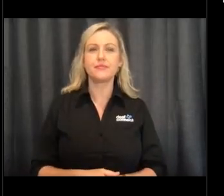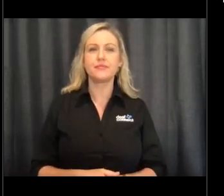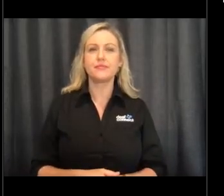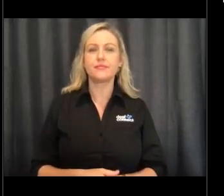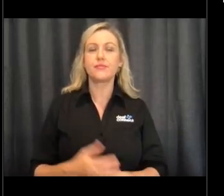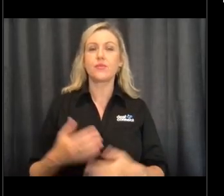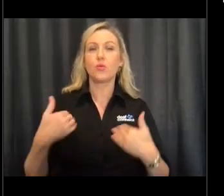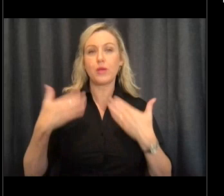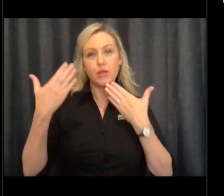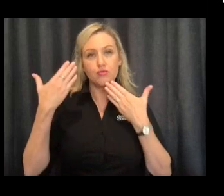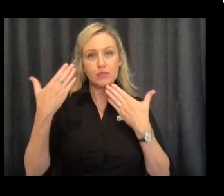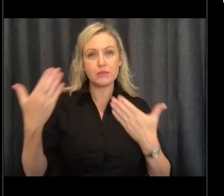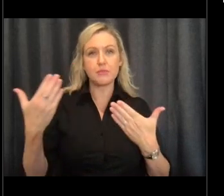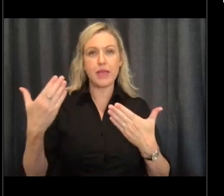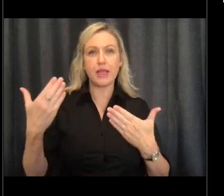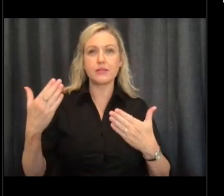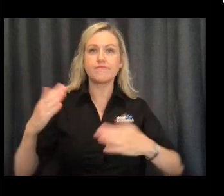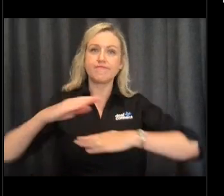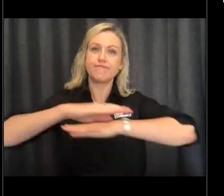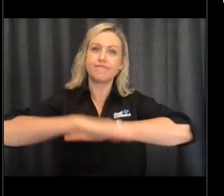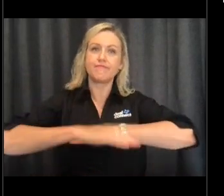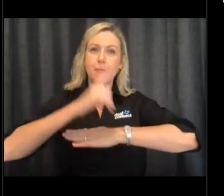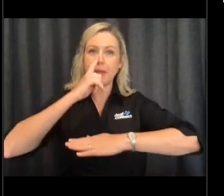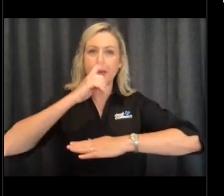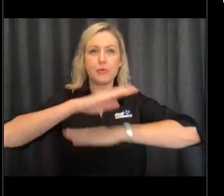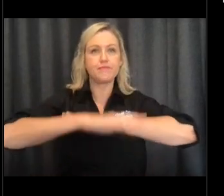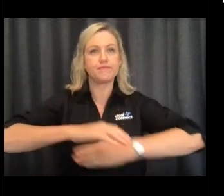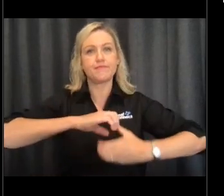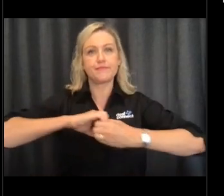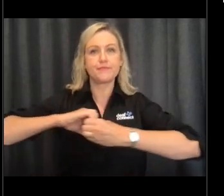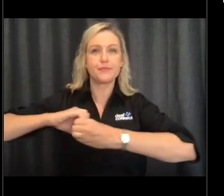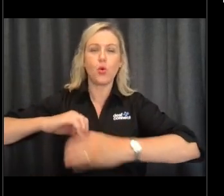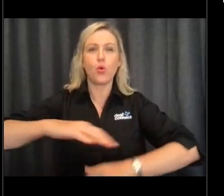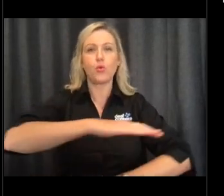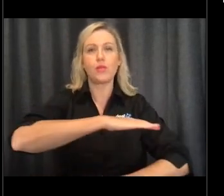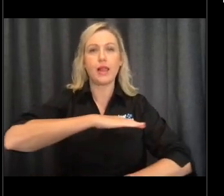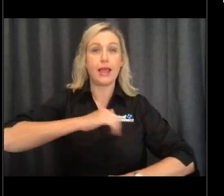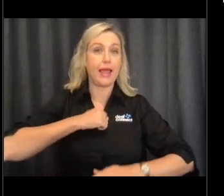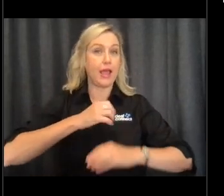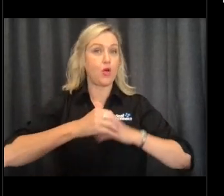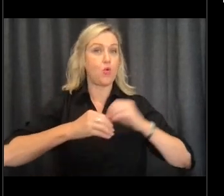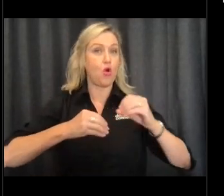First Nations custodians of the land where our office stands in Brisbane today where